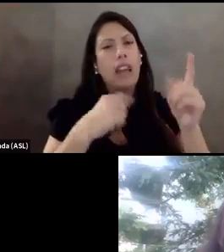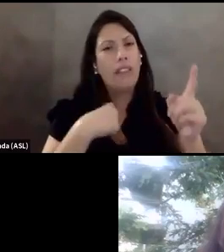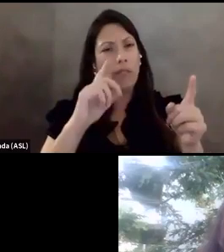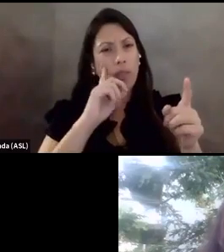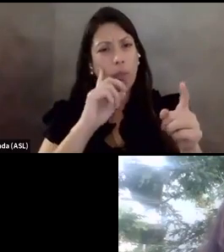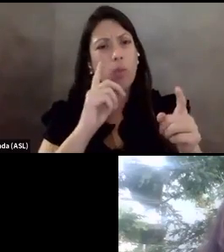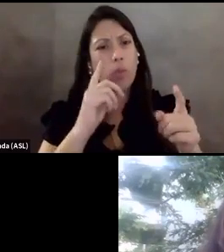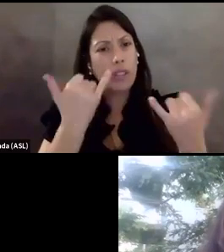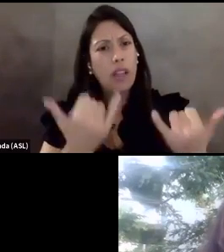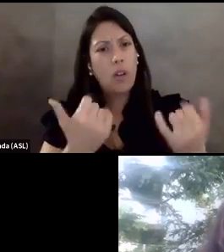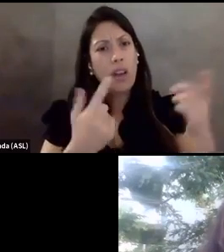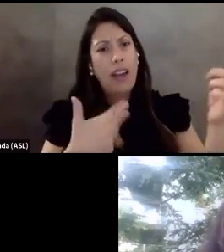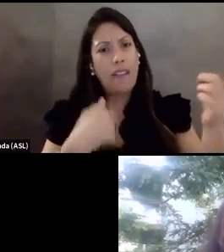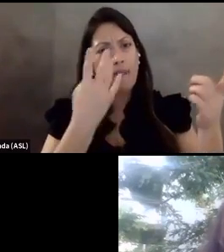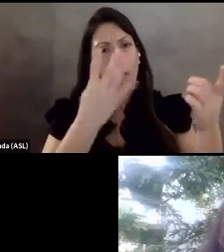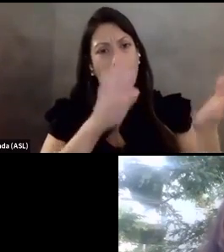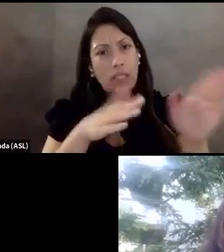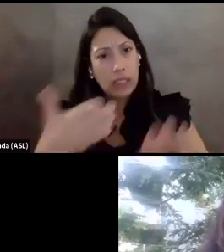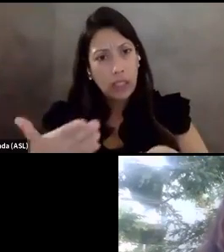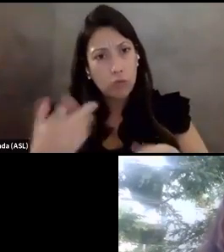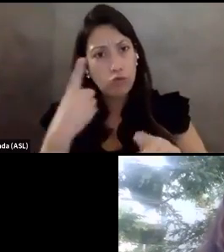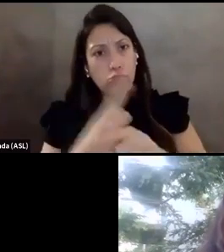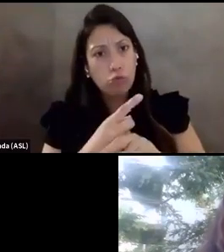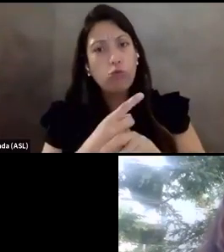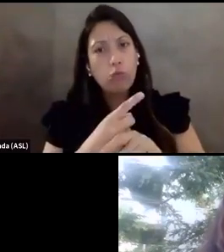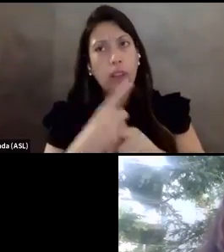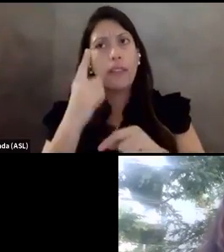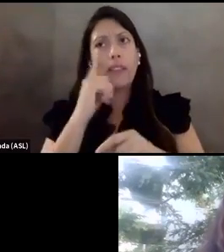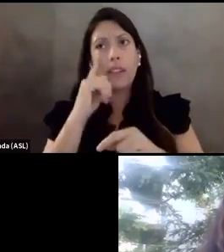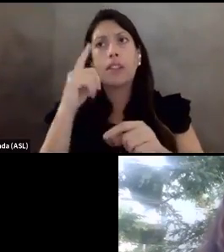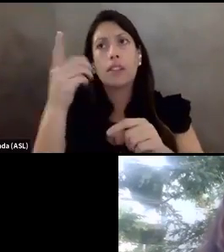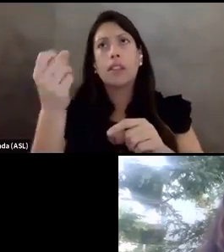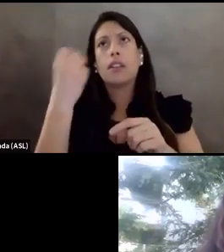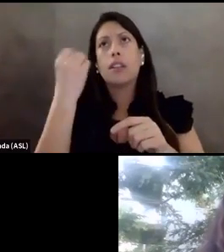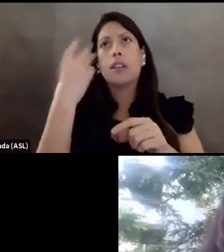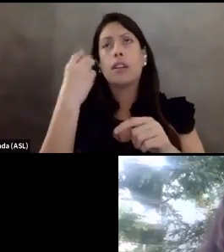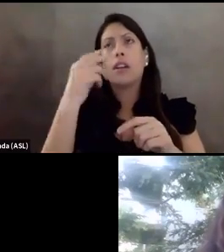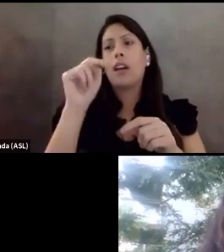Three. This is coming from Krista Barnet Nelson, the ombudsman.